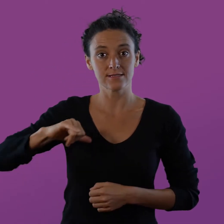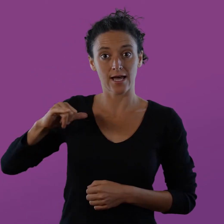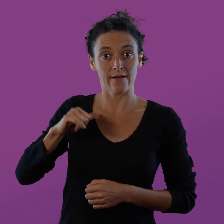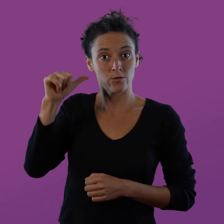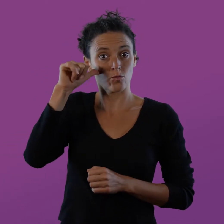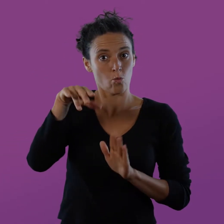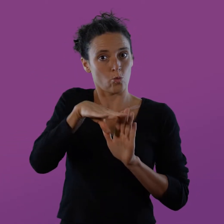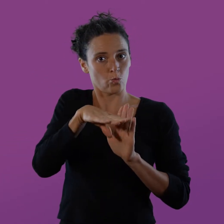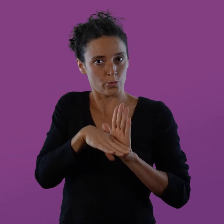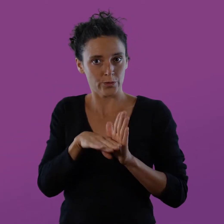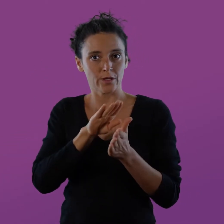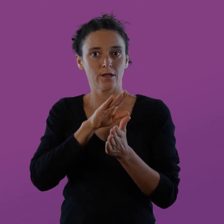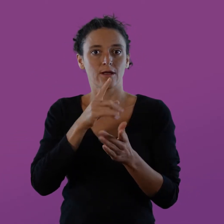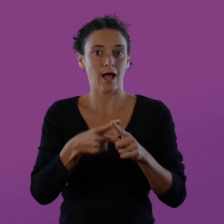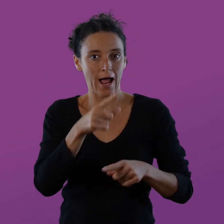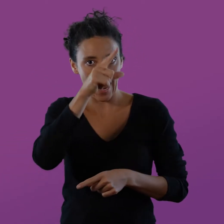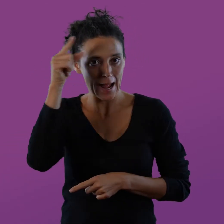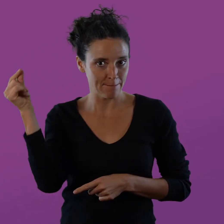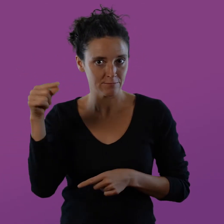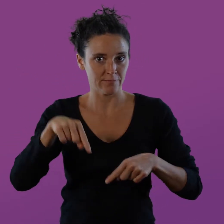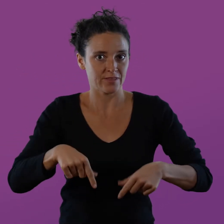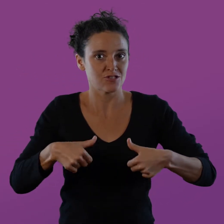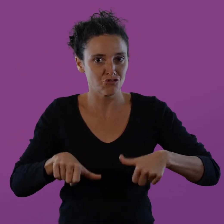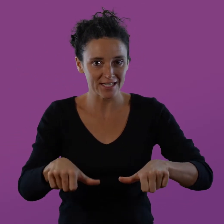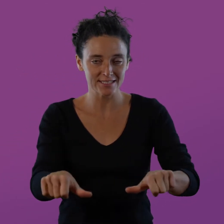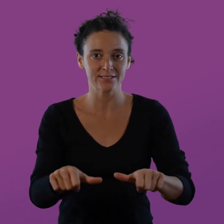Staff are familiar with the principles and objectives of this Strategy.